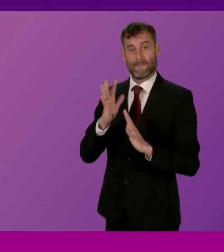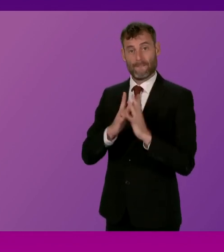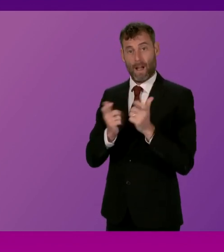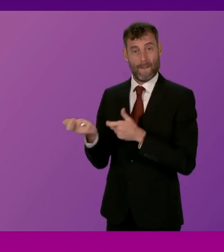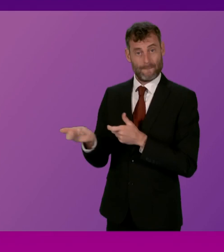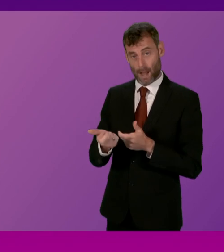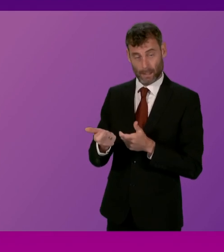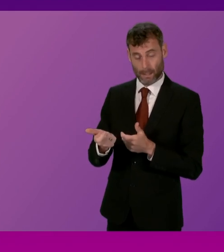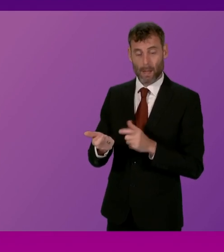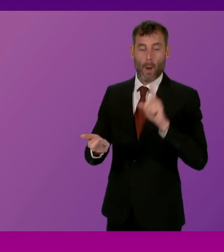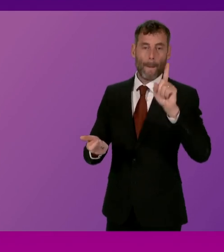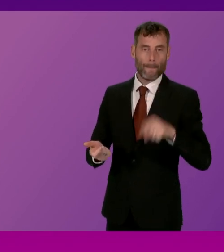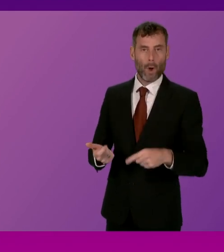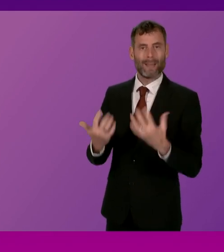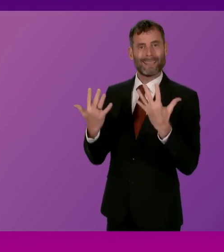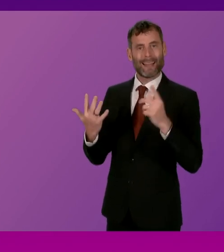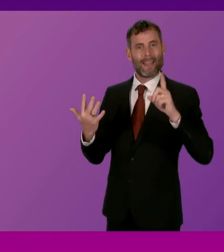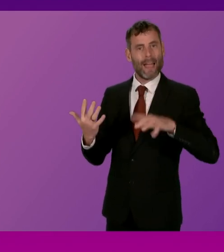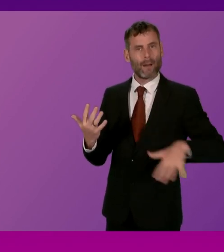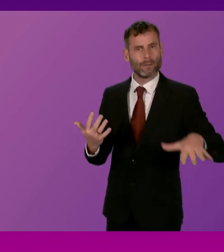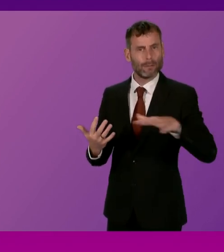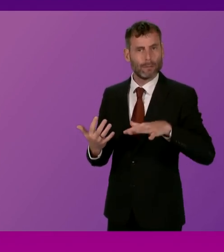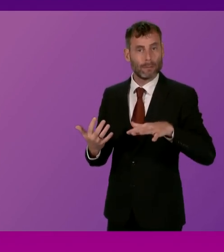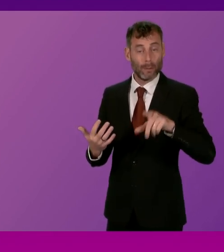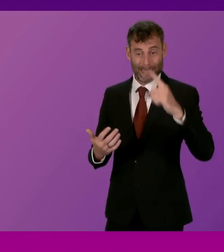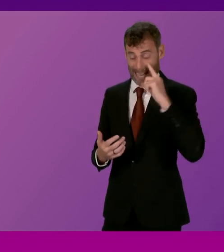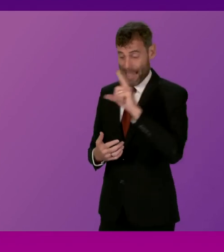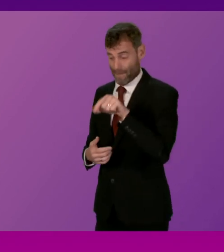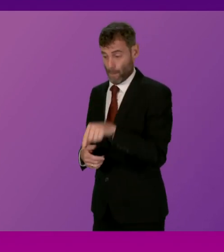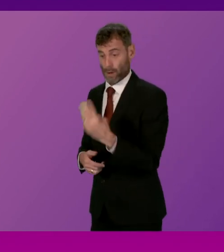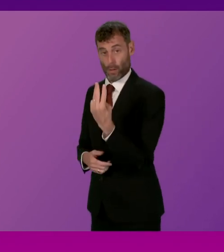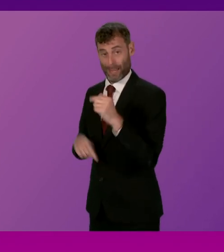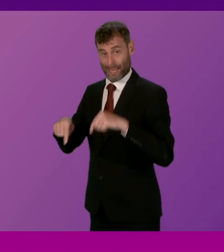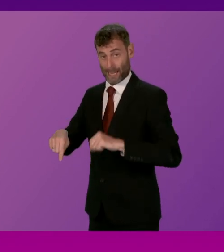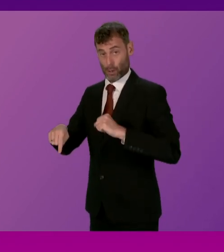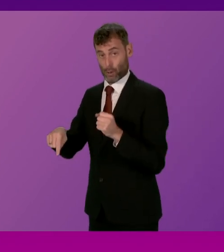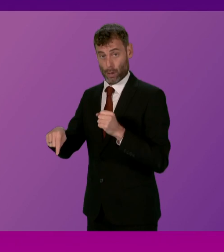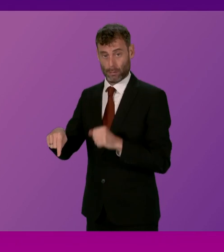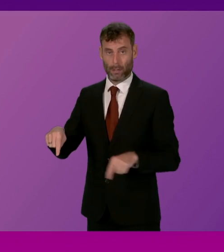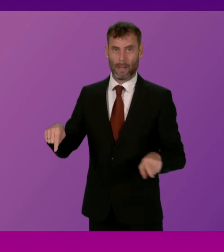That is in stark contrast to the position in England and Wales, where there were, respectively, 6.1 and 8.4 firefighters per 10,000 of the population.